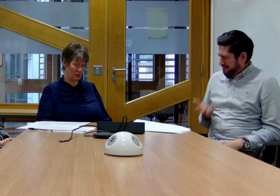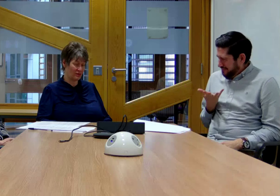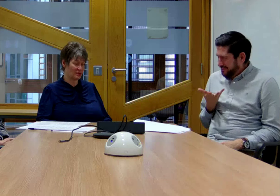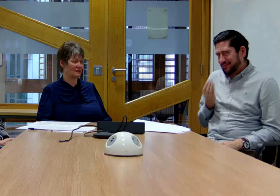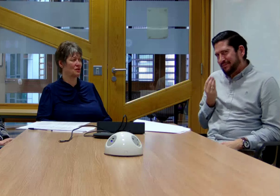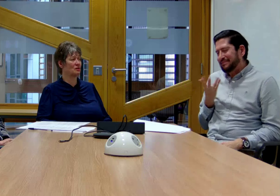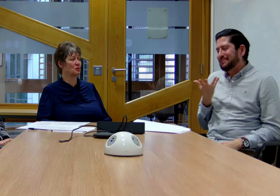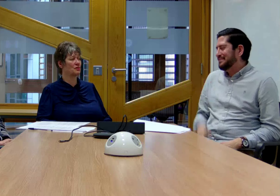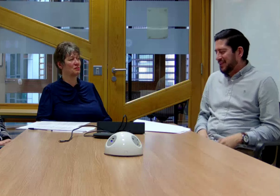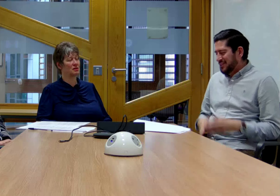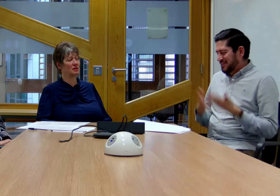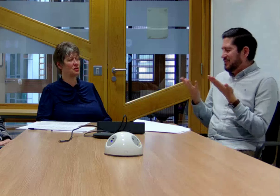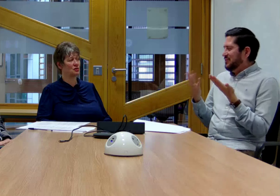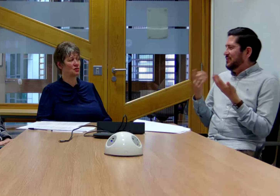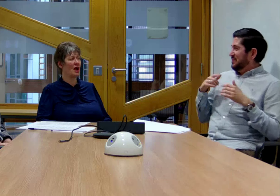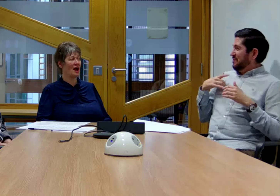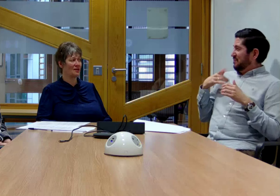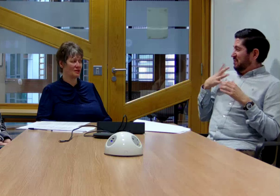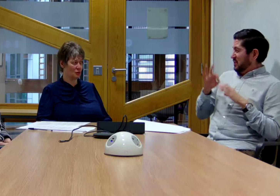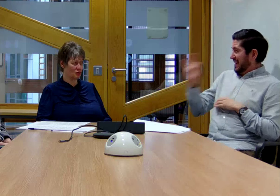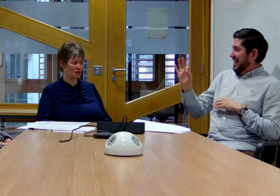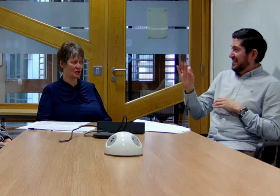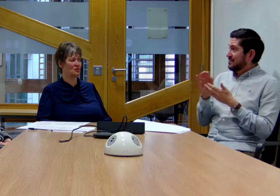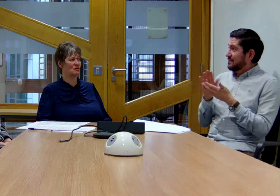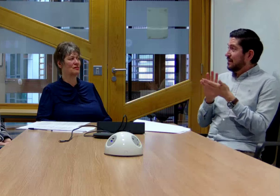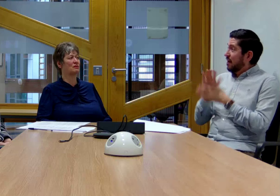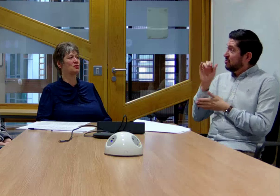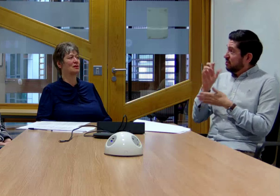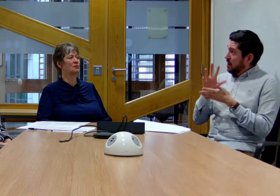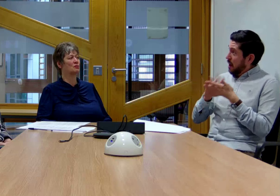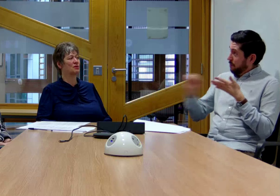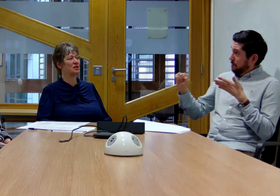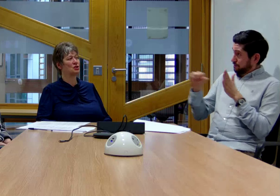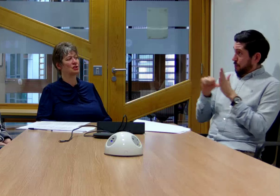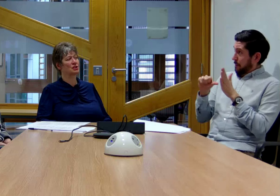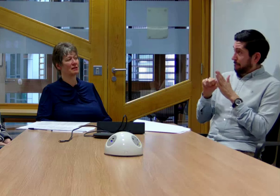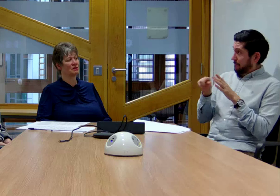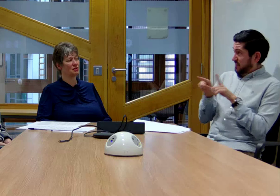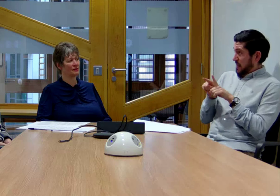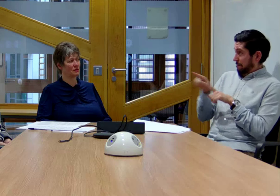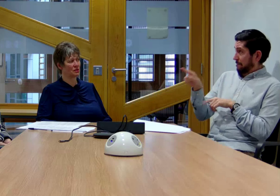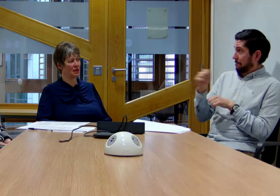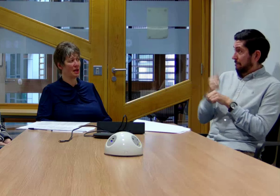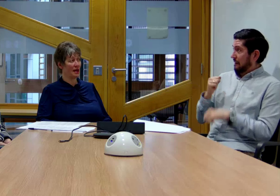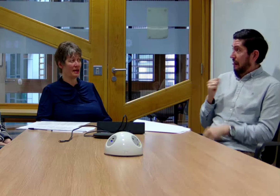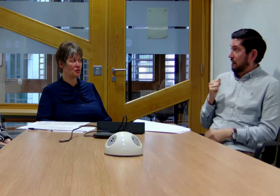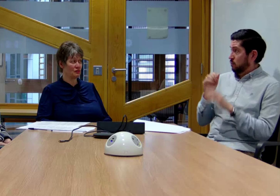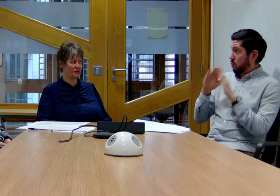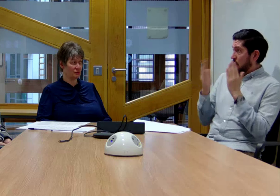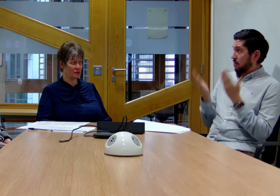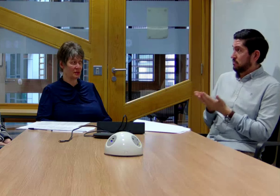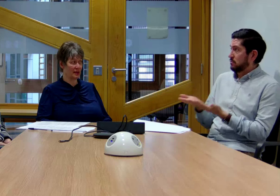to help the deaf child with communication, so I think those kind of cultural appropriations